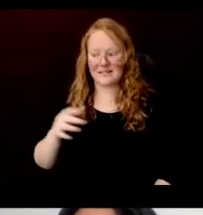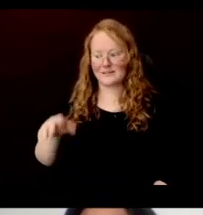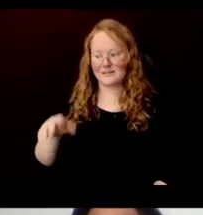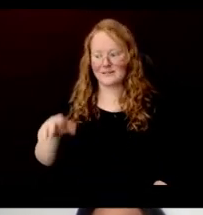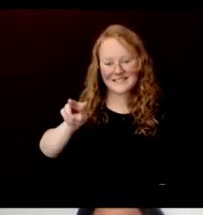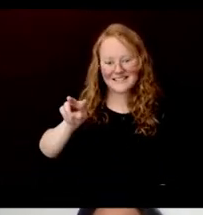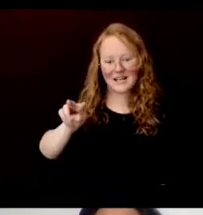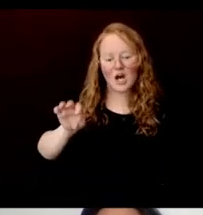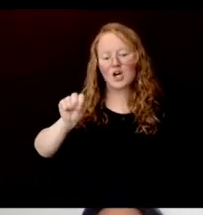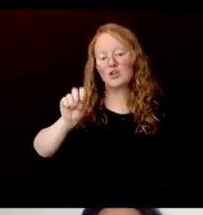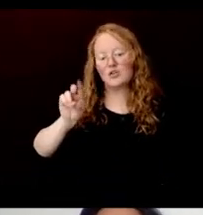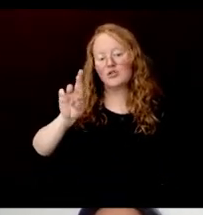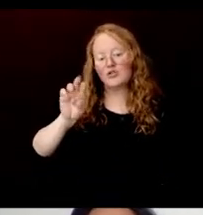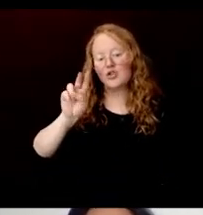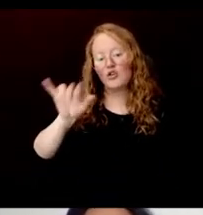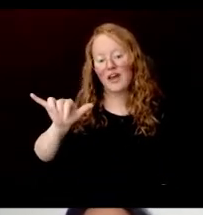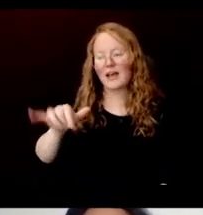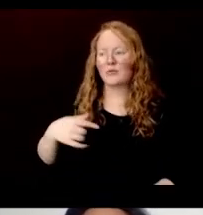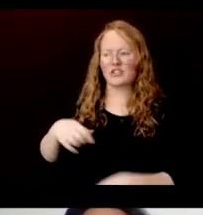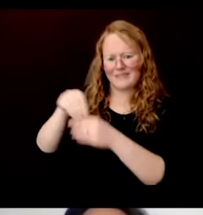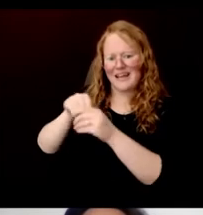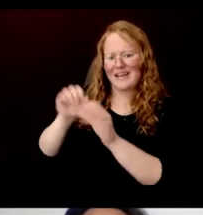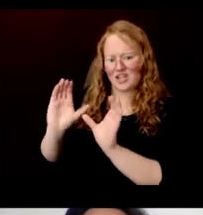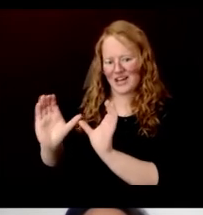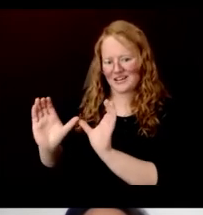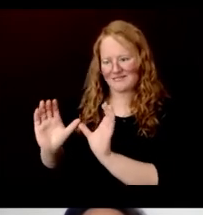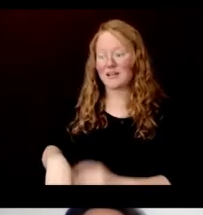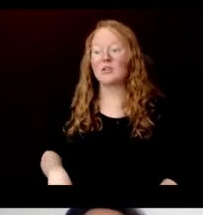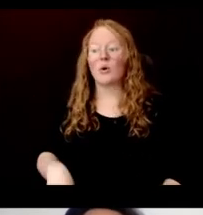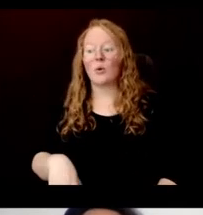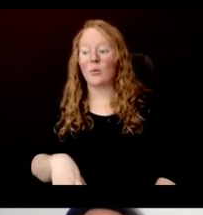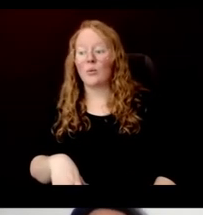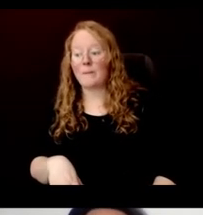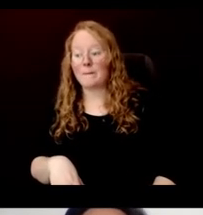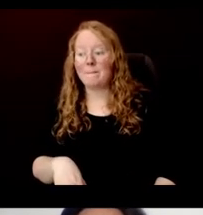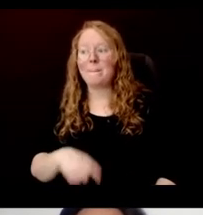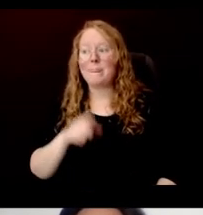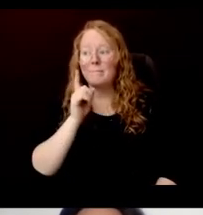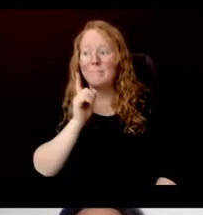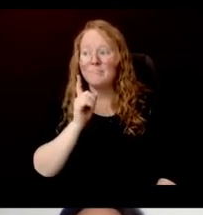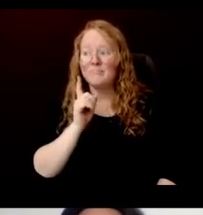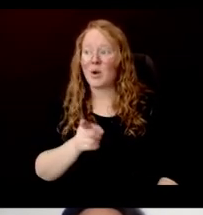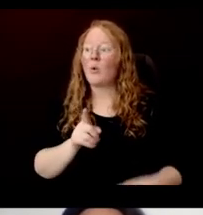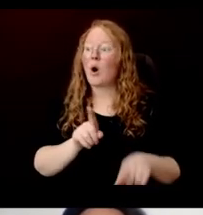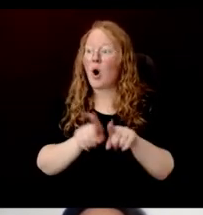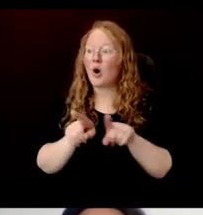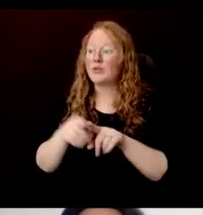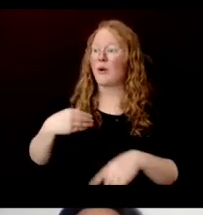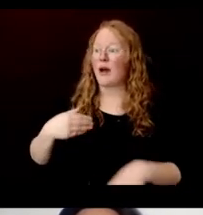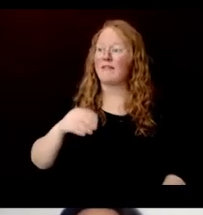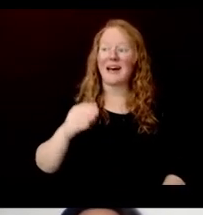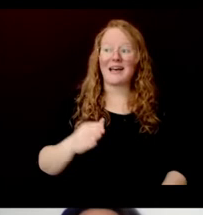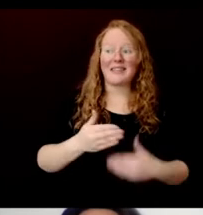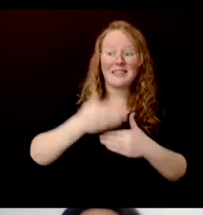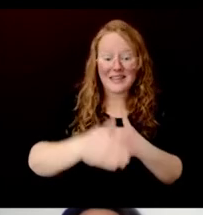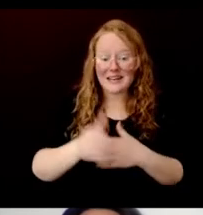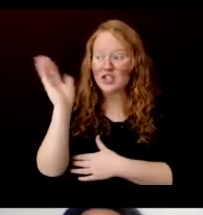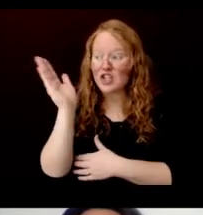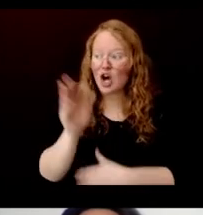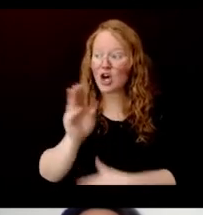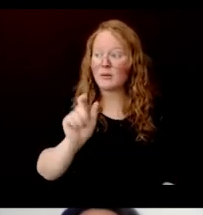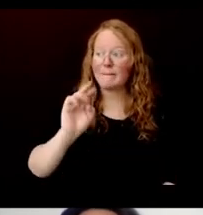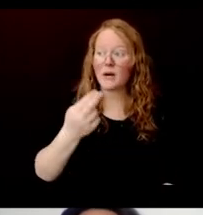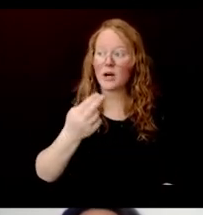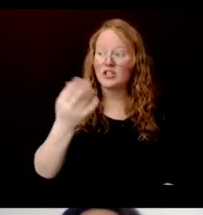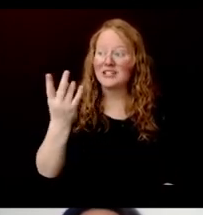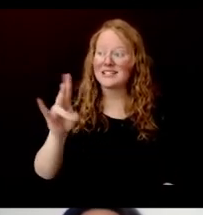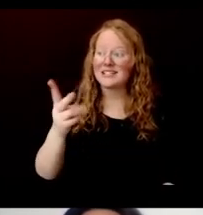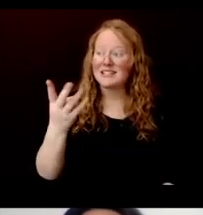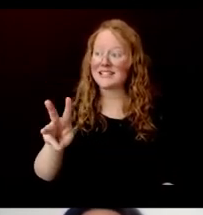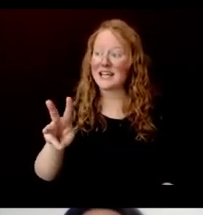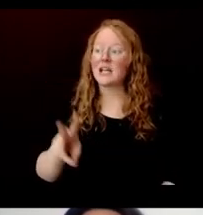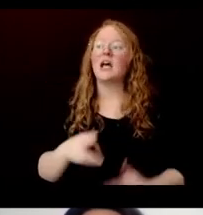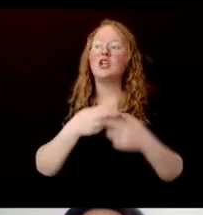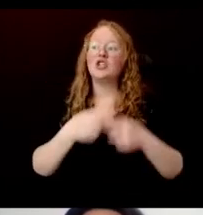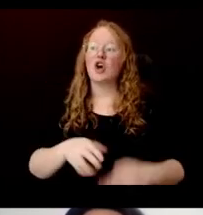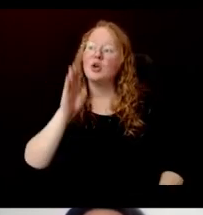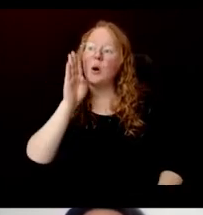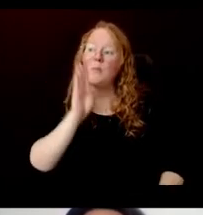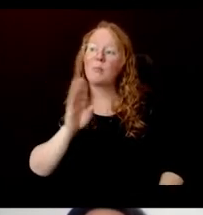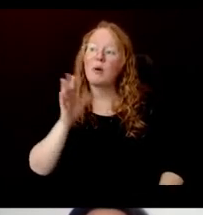I will drop links to the next talk, which will be on March 16th by the Garden's own president--Dr. Peter Wyse Jackson--called "Brown Gold for a Developing Irish Nation: Peat - An Important Plant-derived Resource."